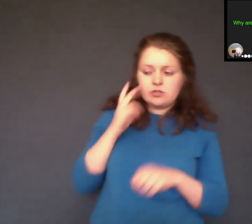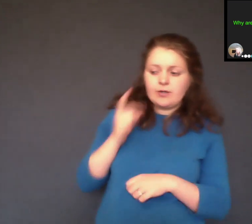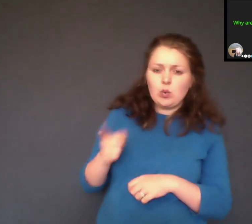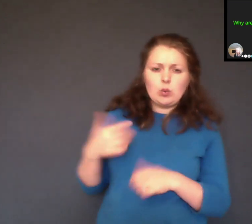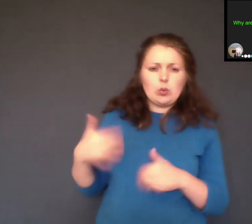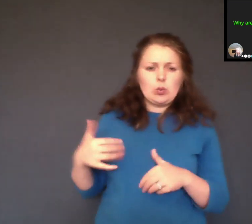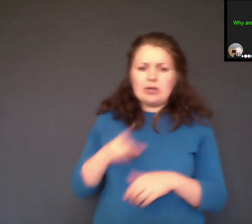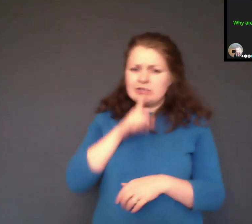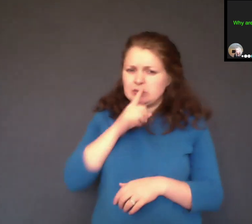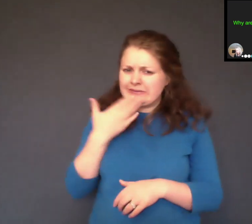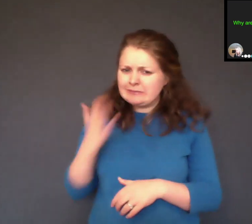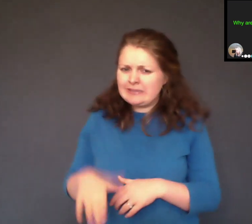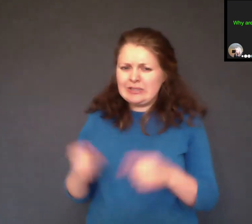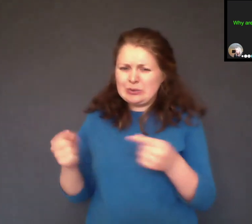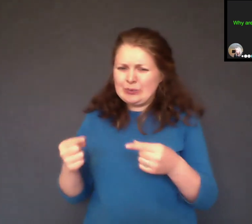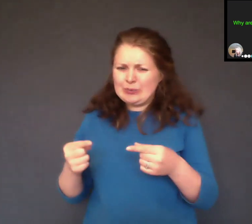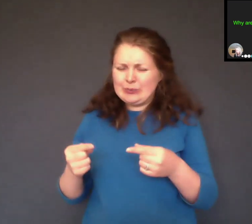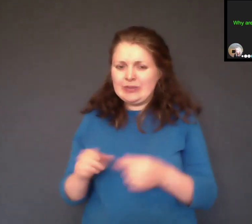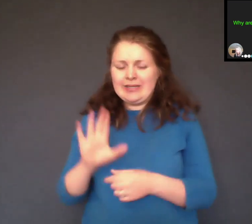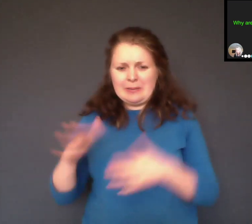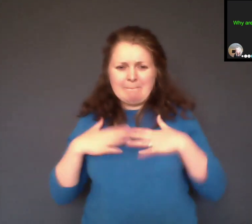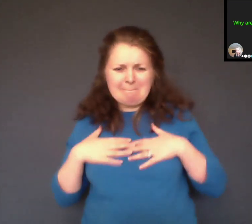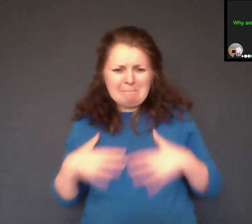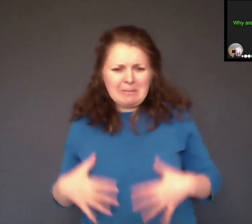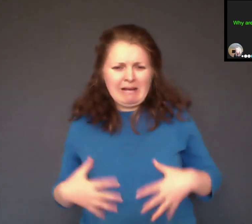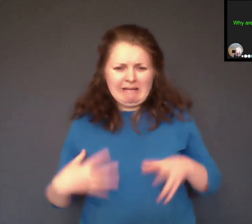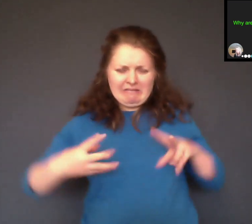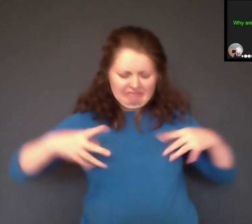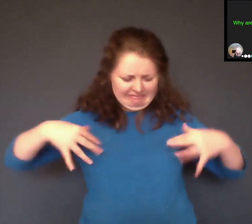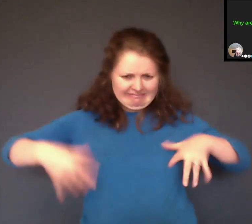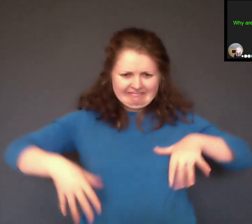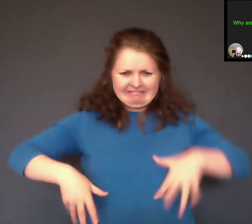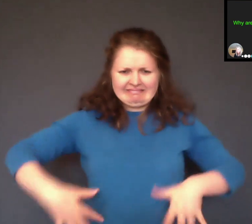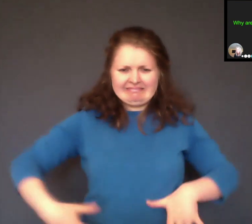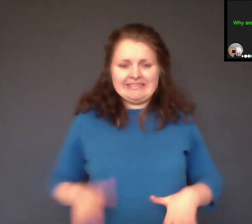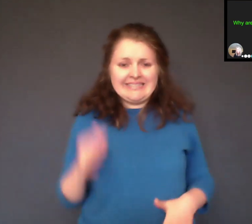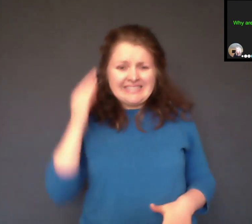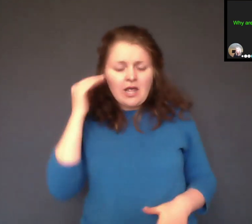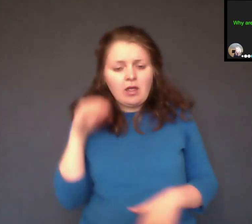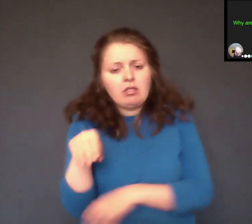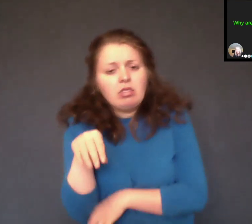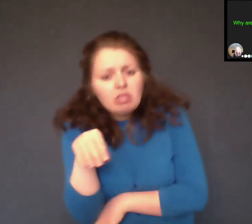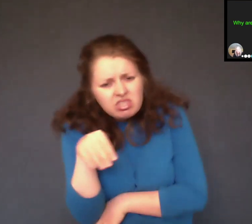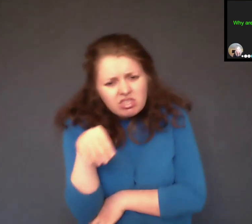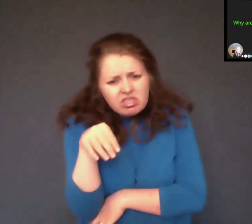its body as ragged as a moldy rug its huge head drop drooping as though every breath